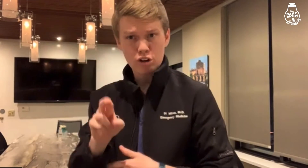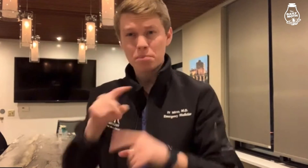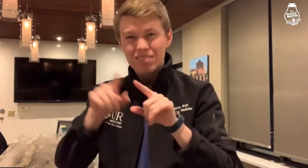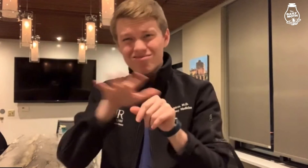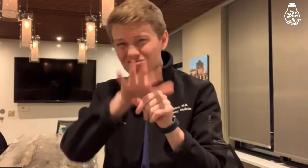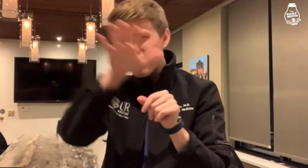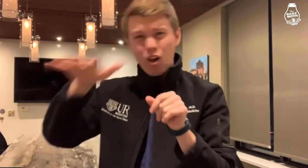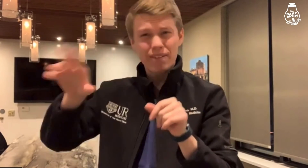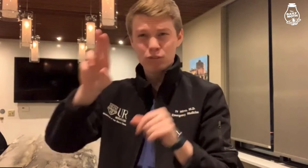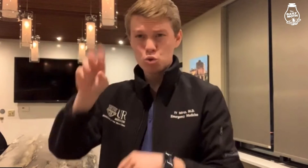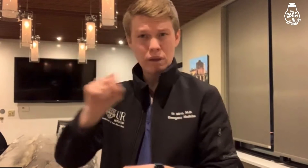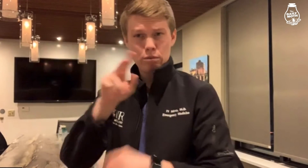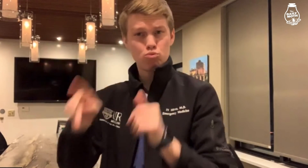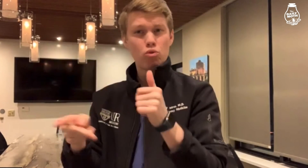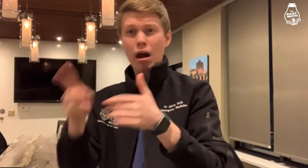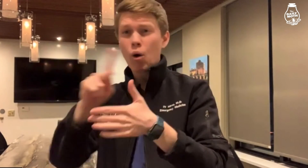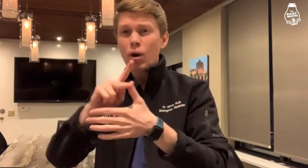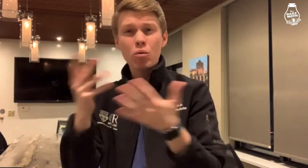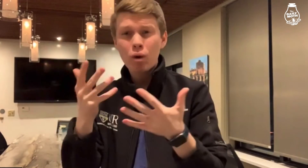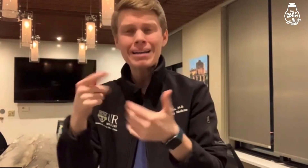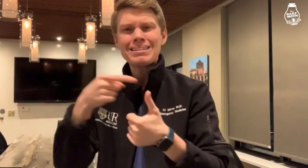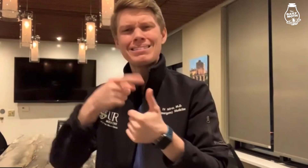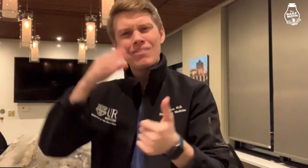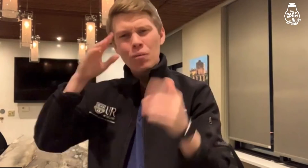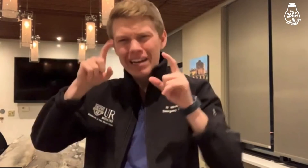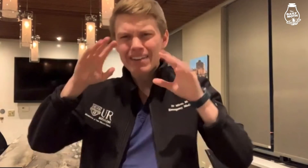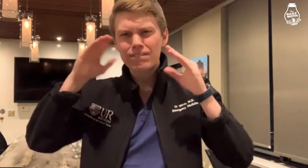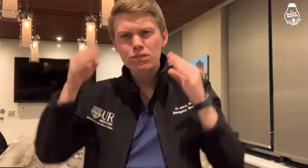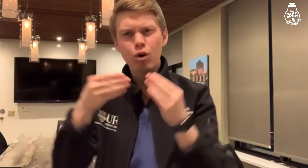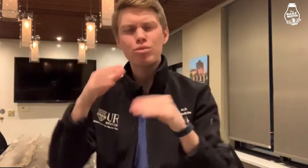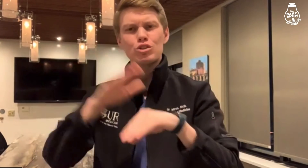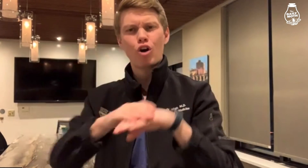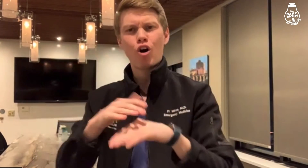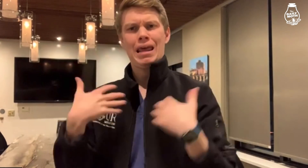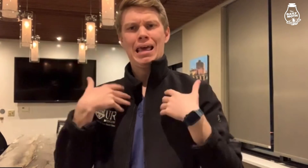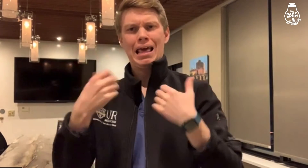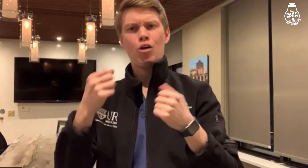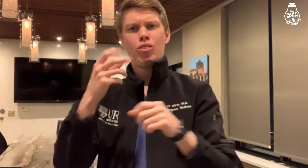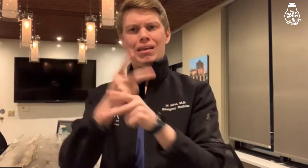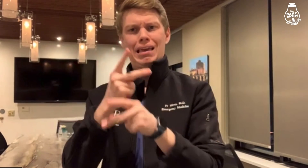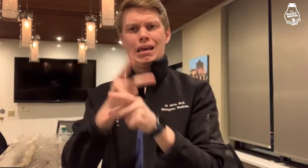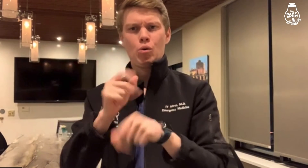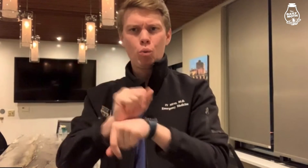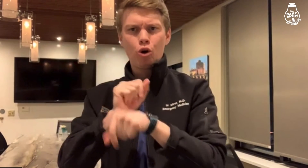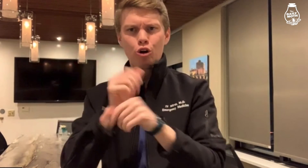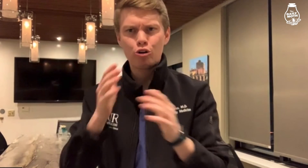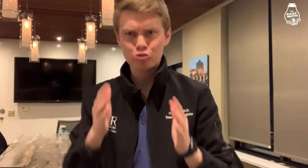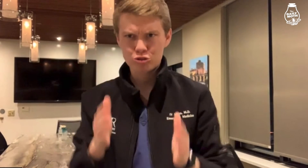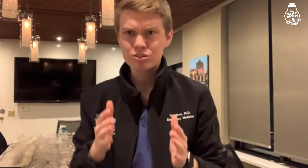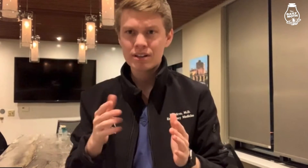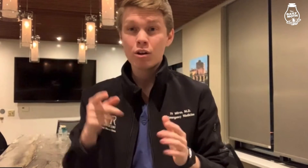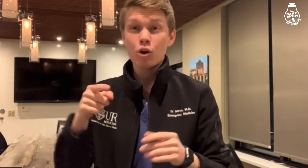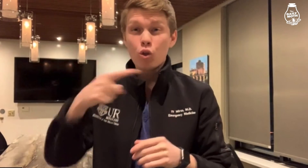the University of Rochester, as well as all over the US, is to focus on healthcare workers.